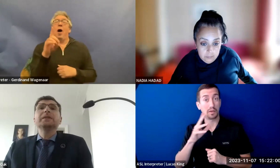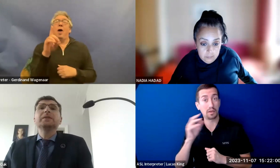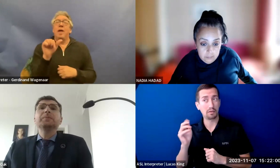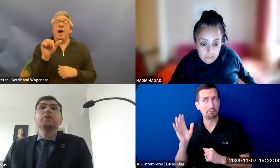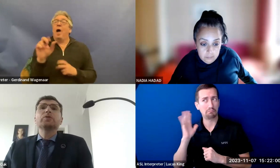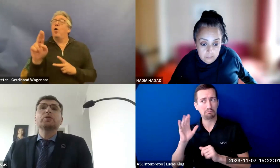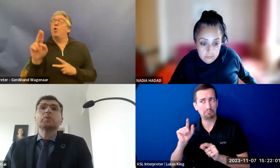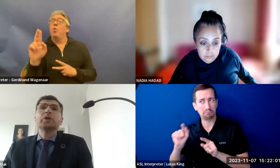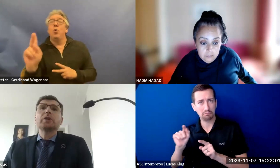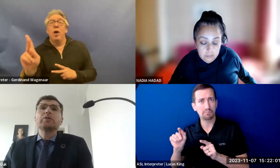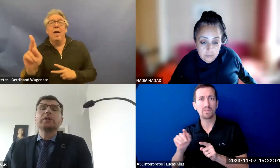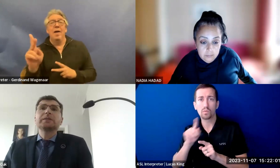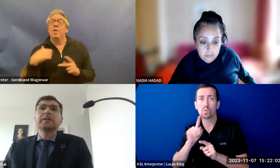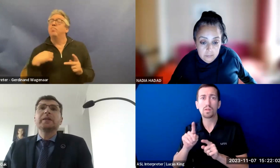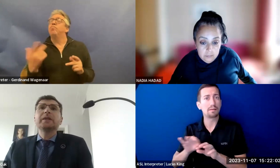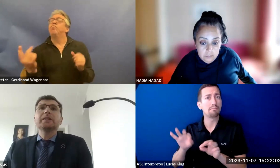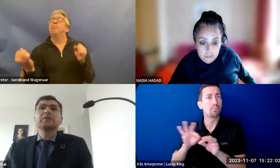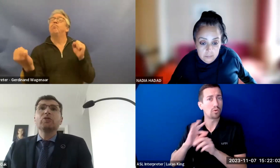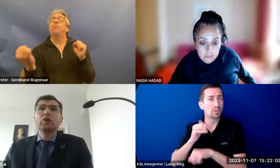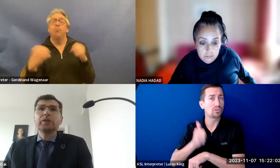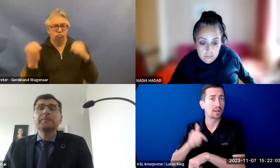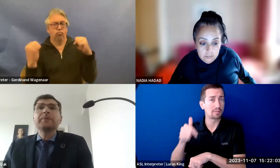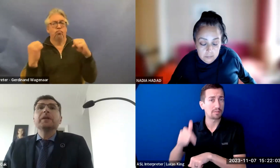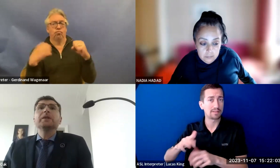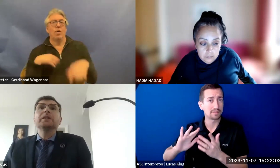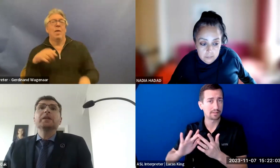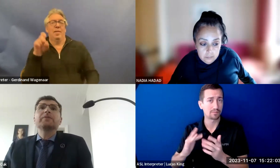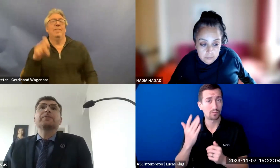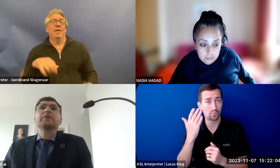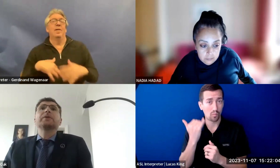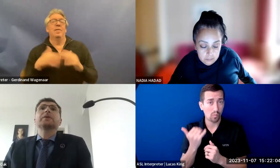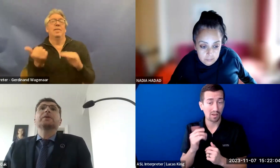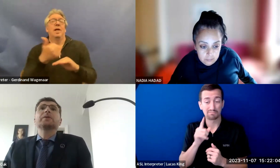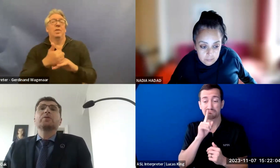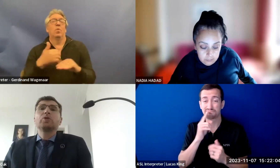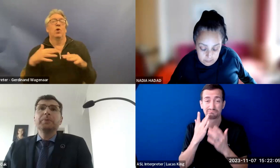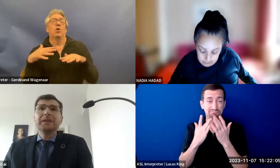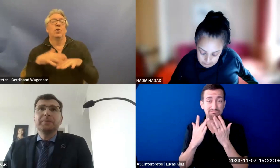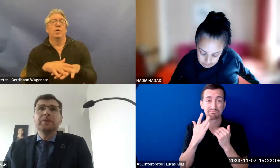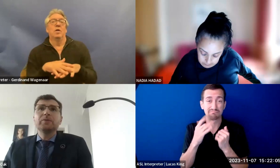It is needed because we recognise that there is not enough commitment,